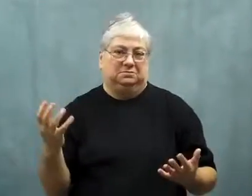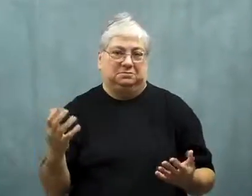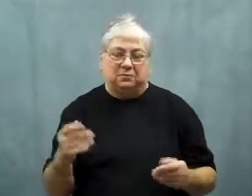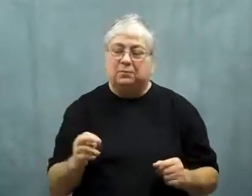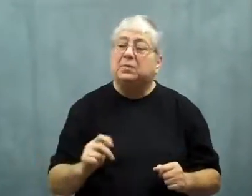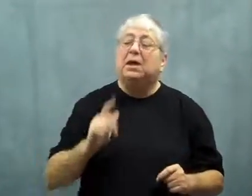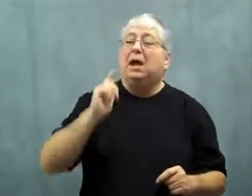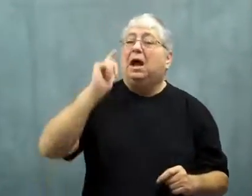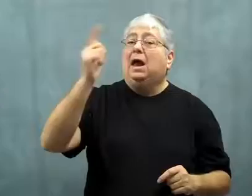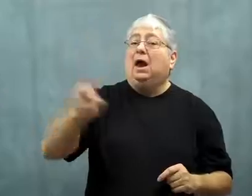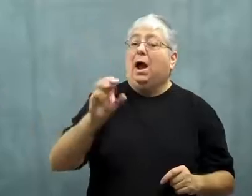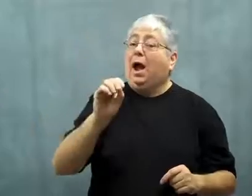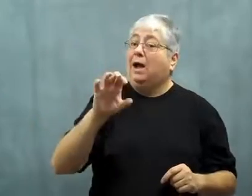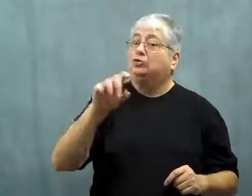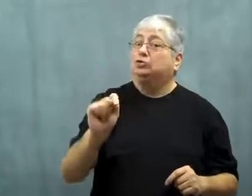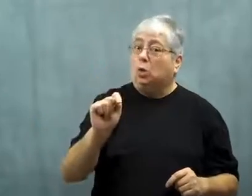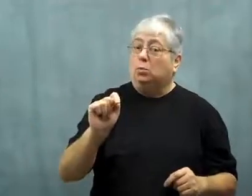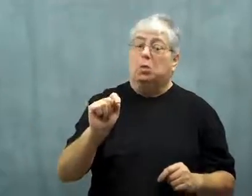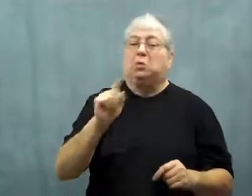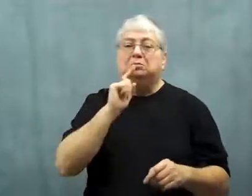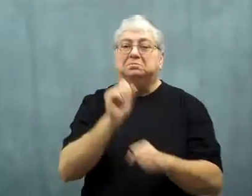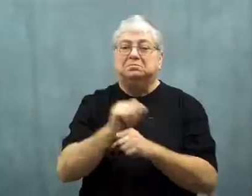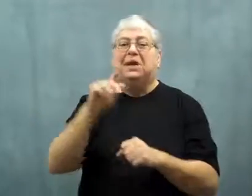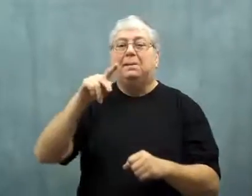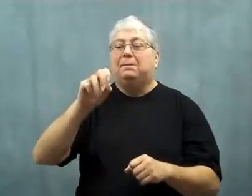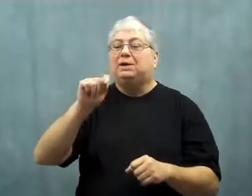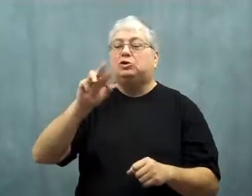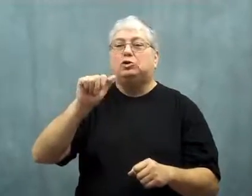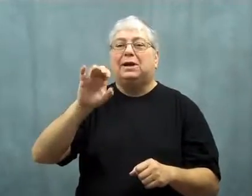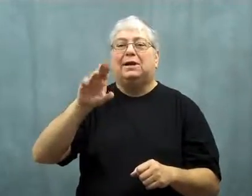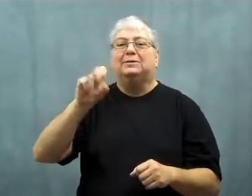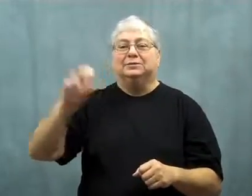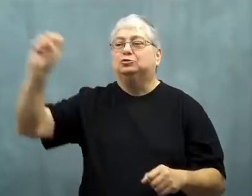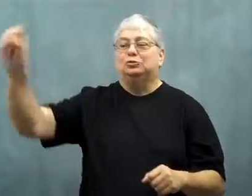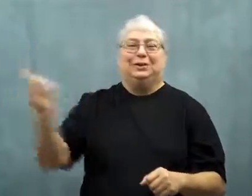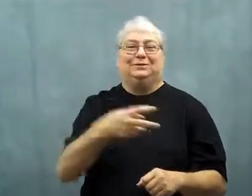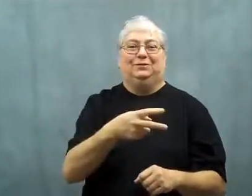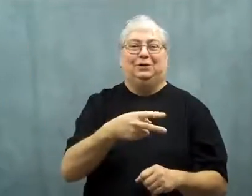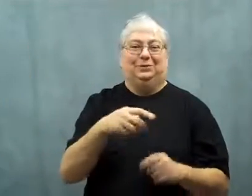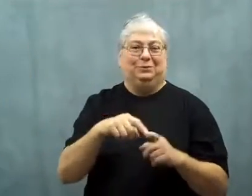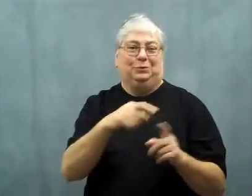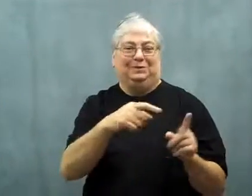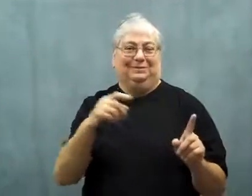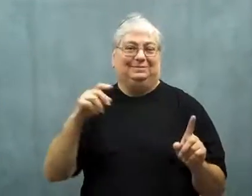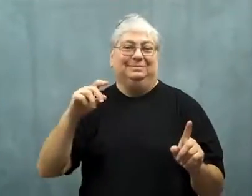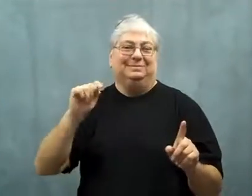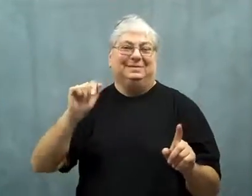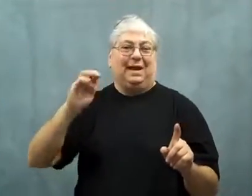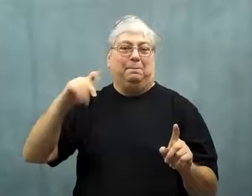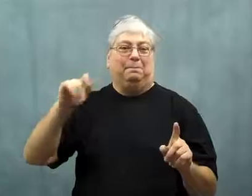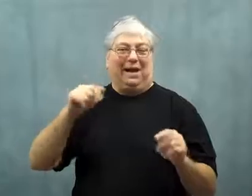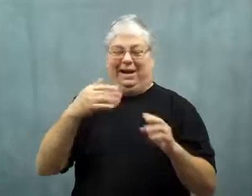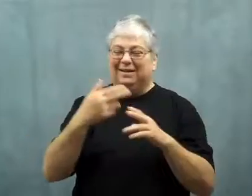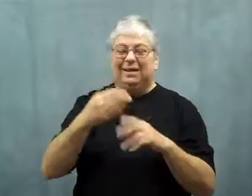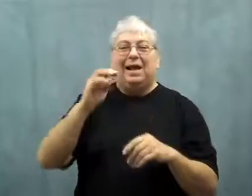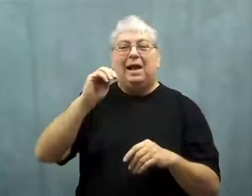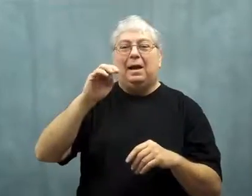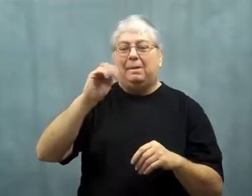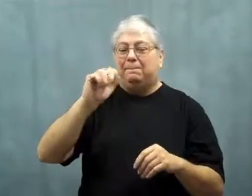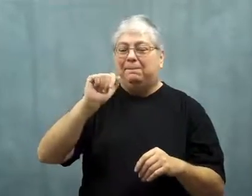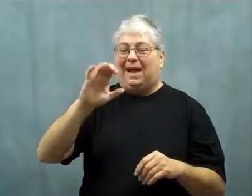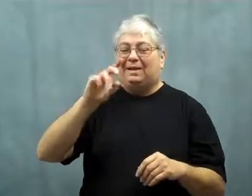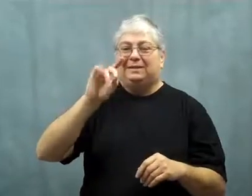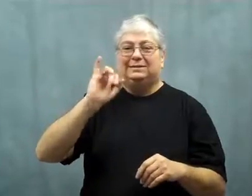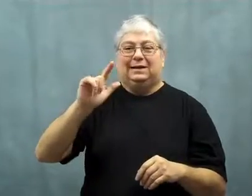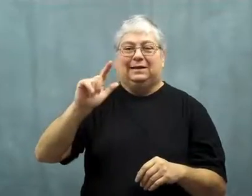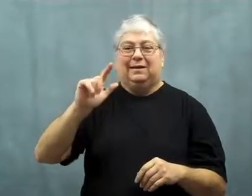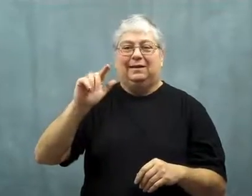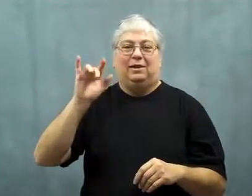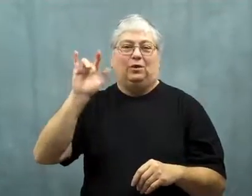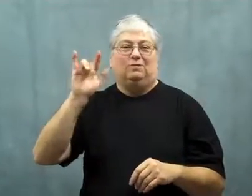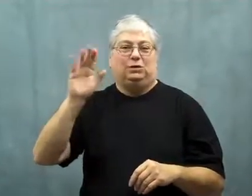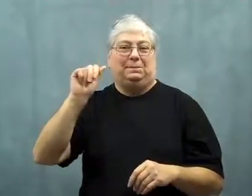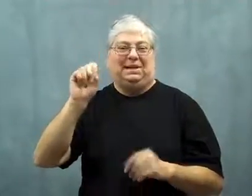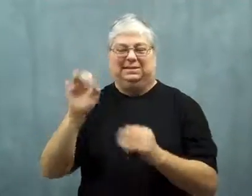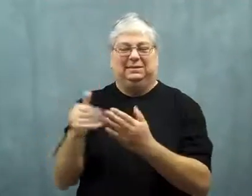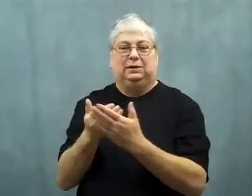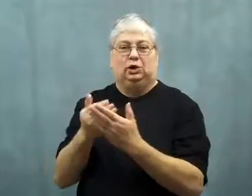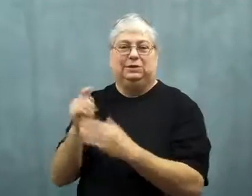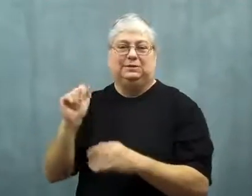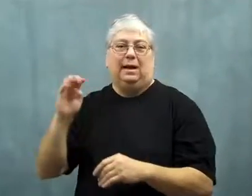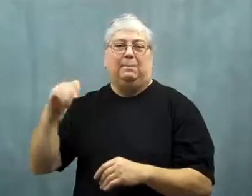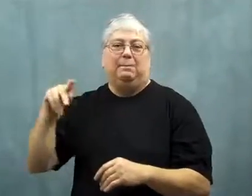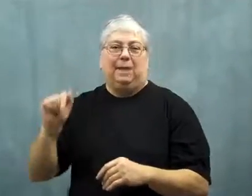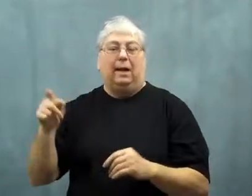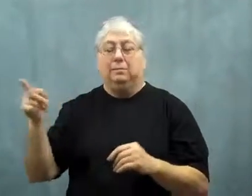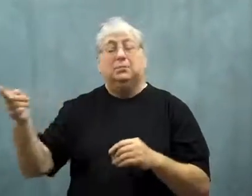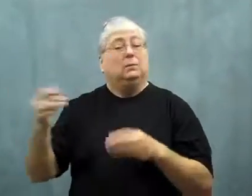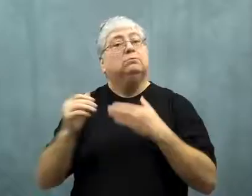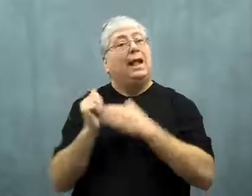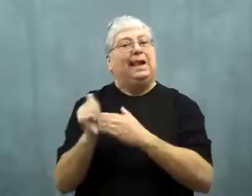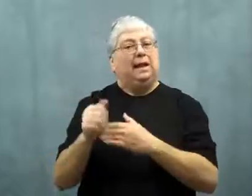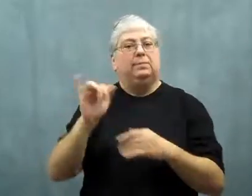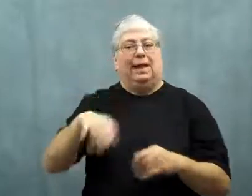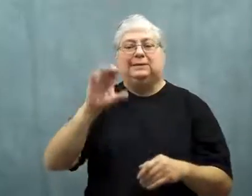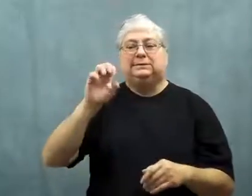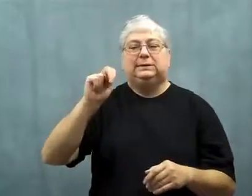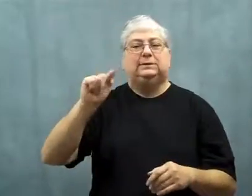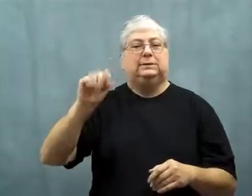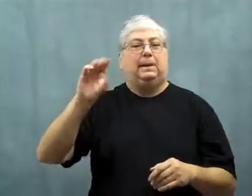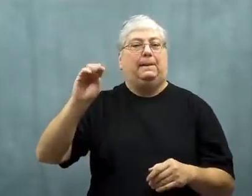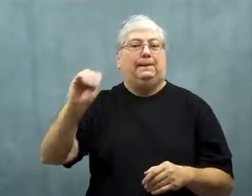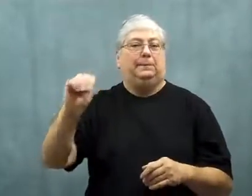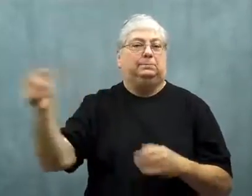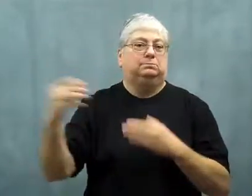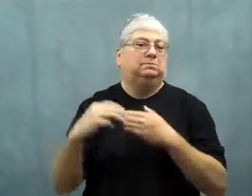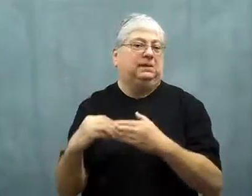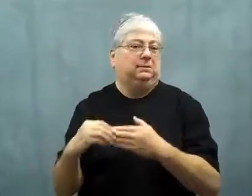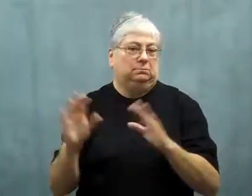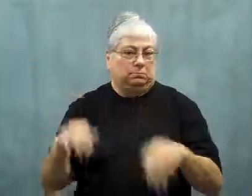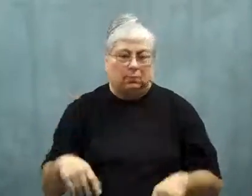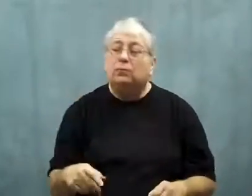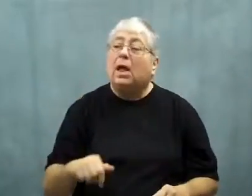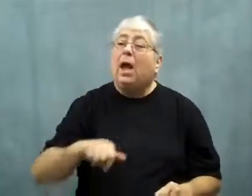In October, Petraeus transferred back to the MacDill Air Force Base near Tampa.